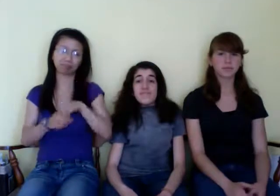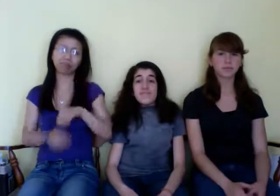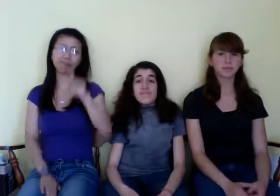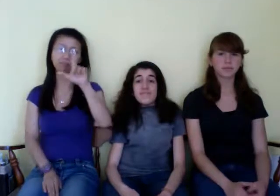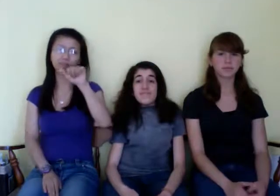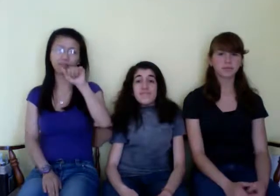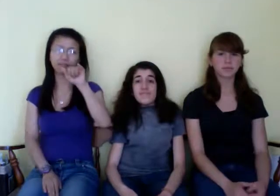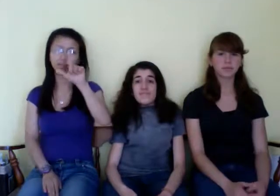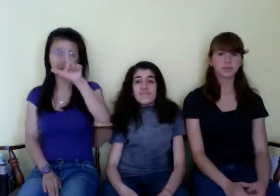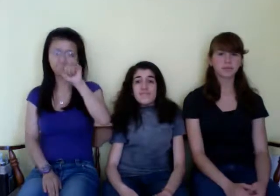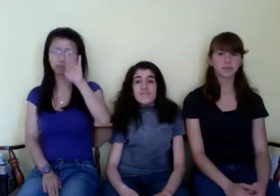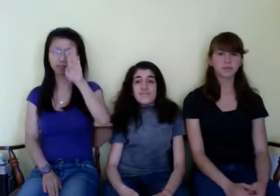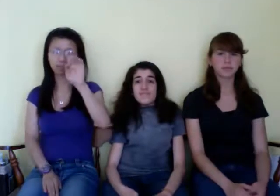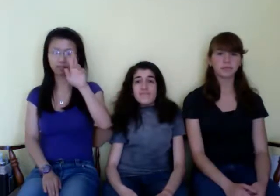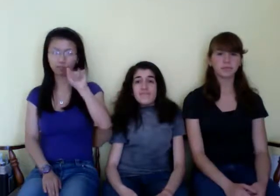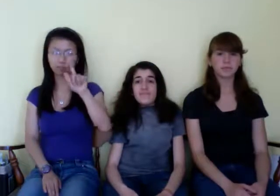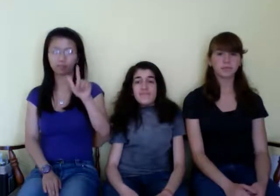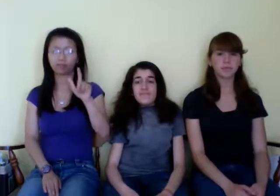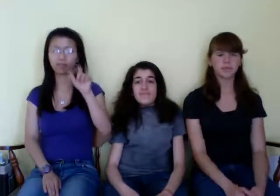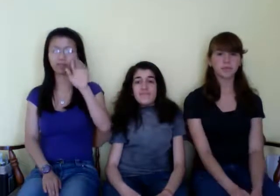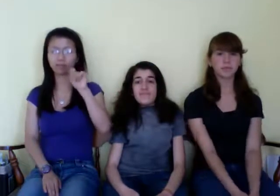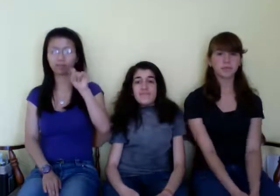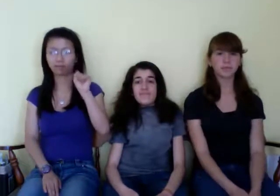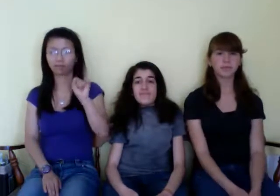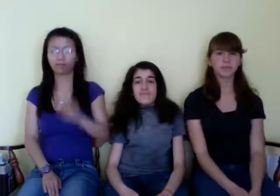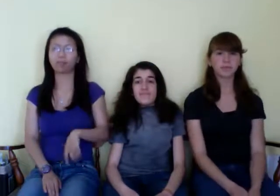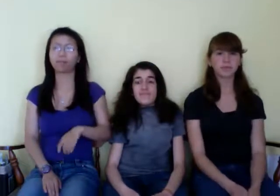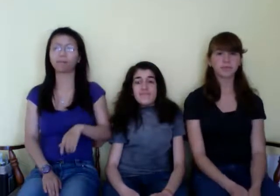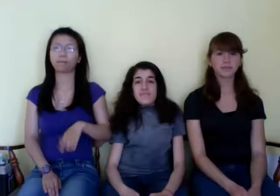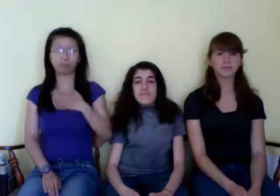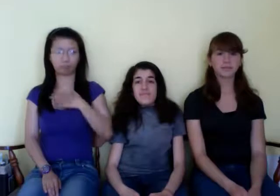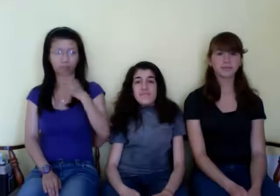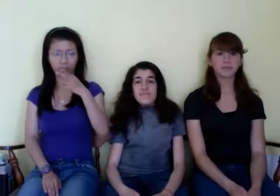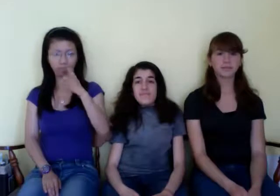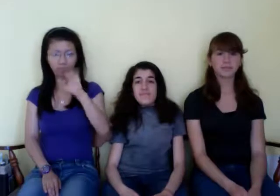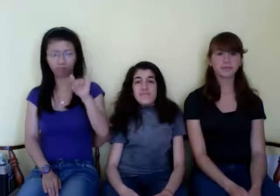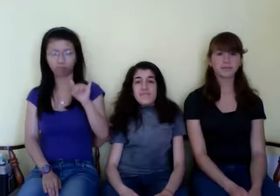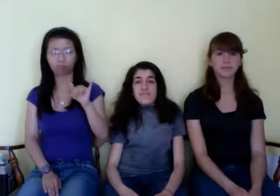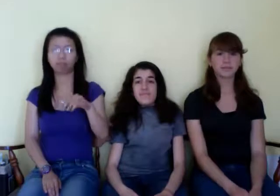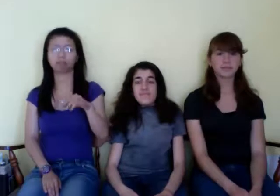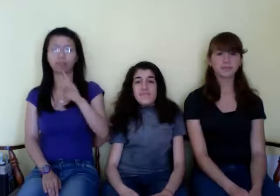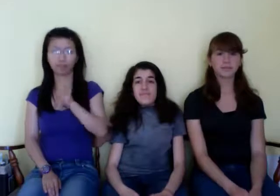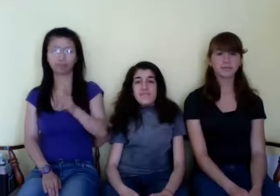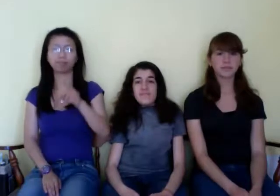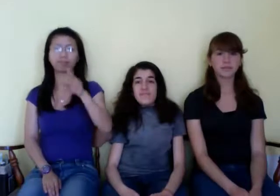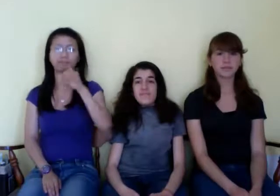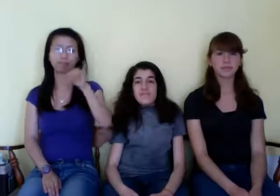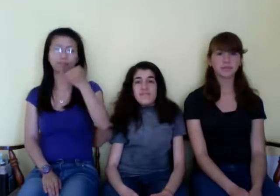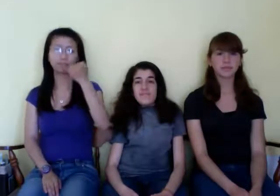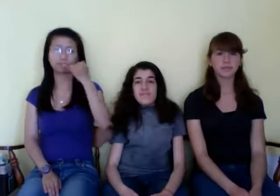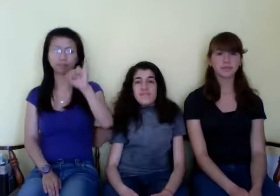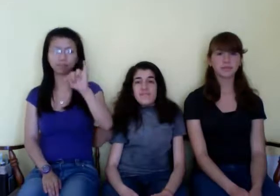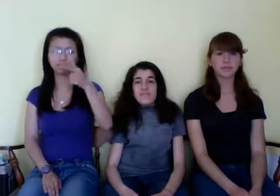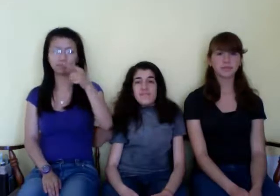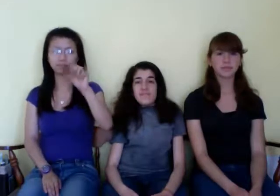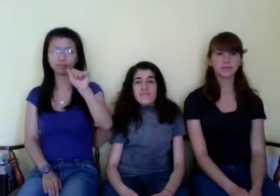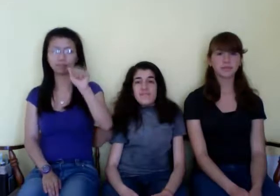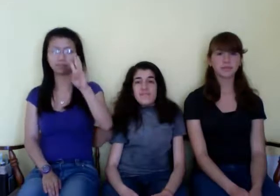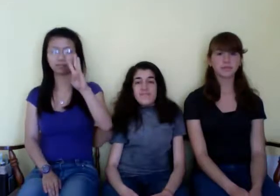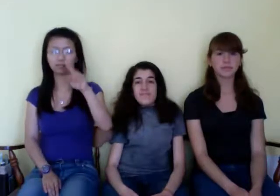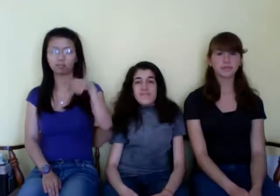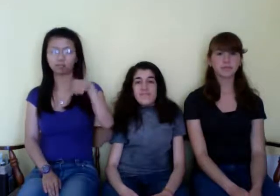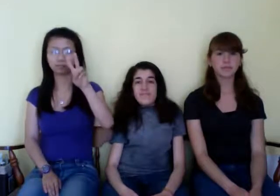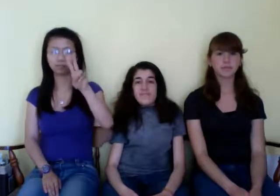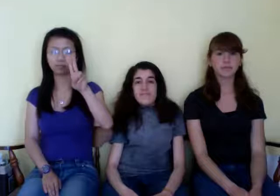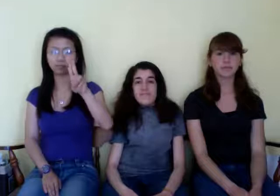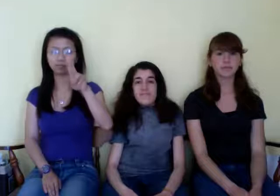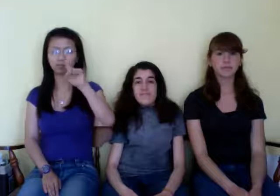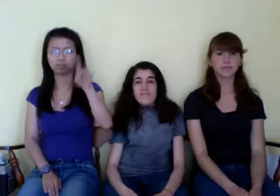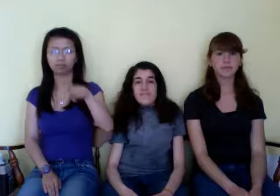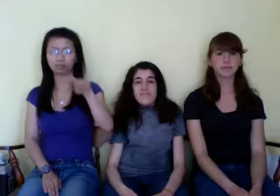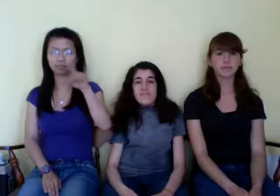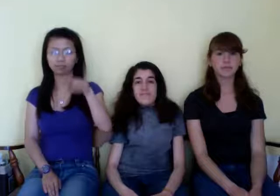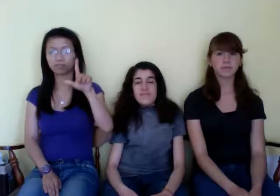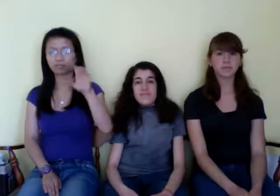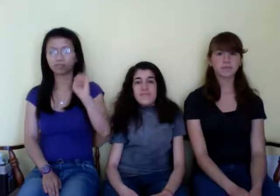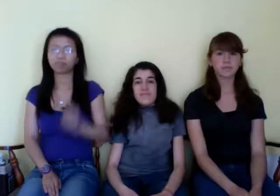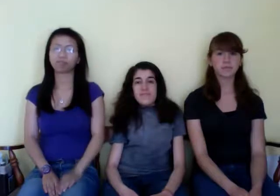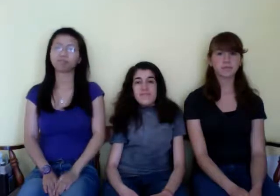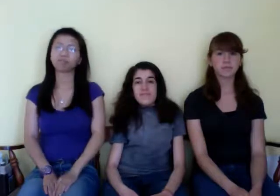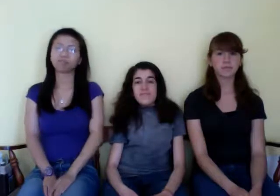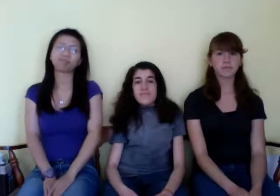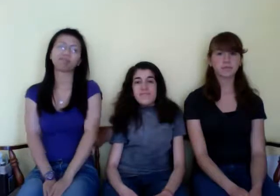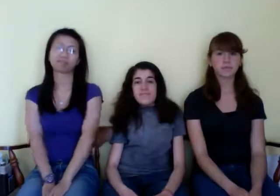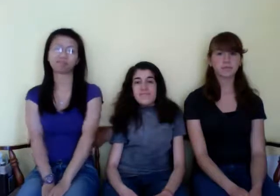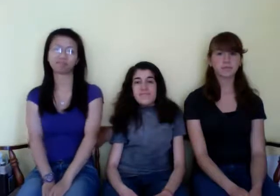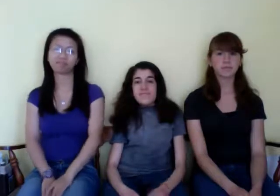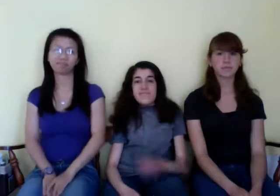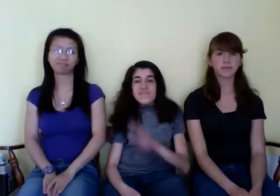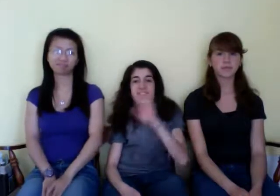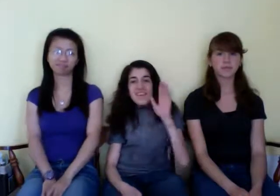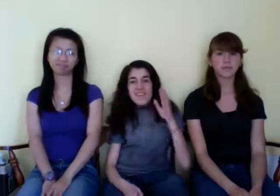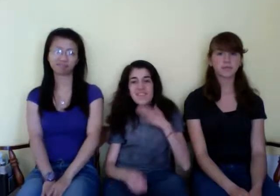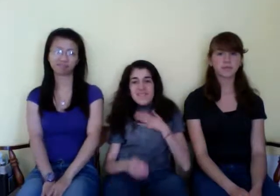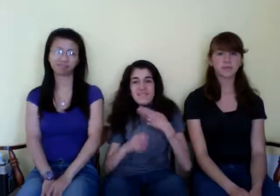My hobby is jigsaw puzzles.